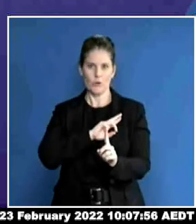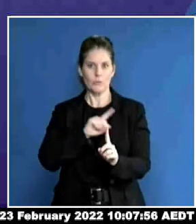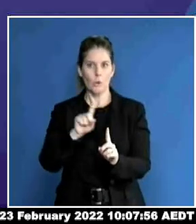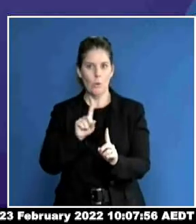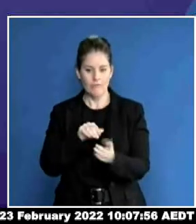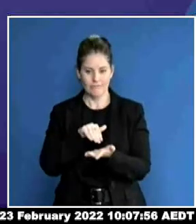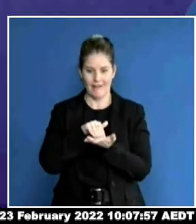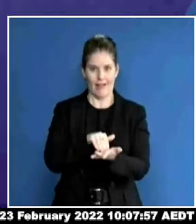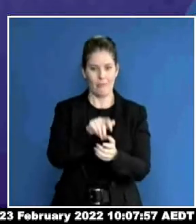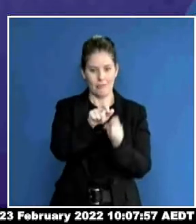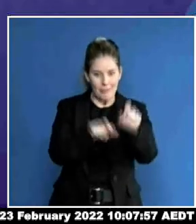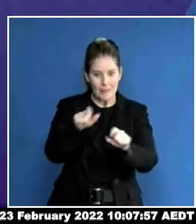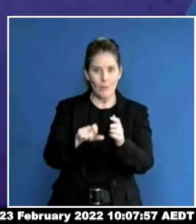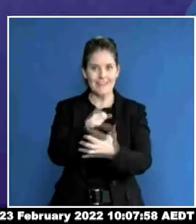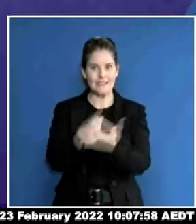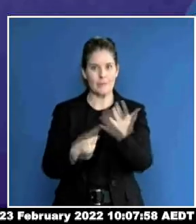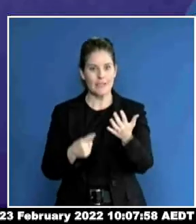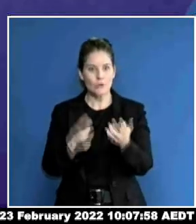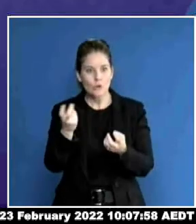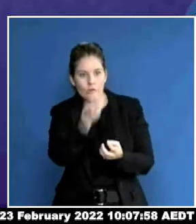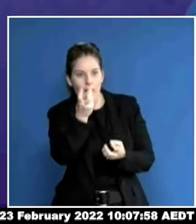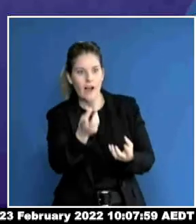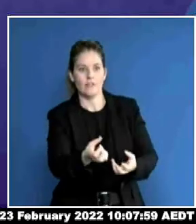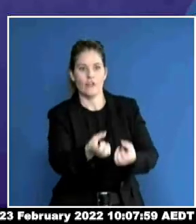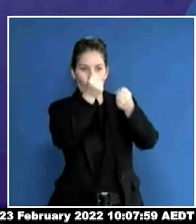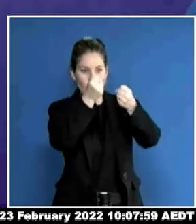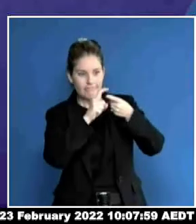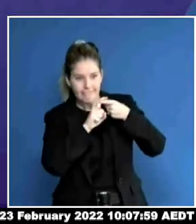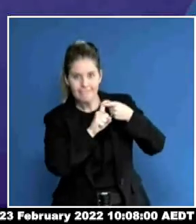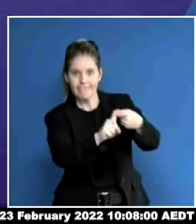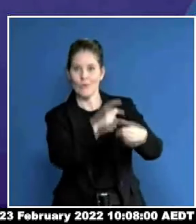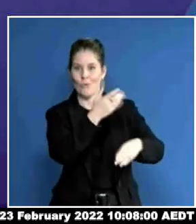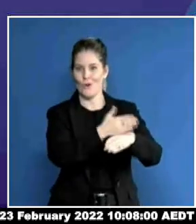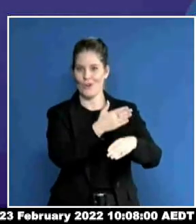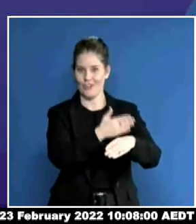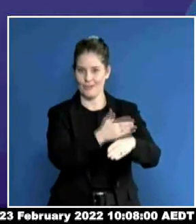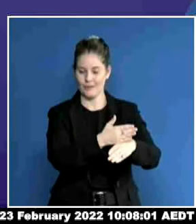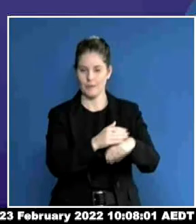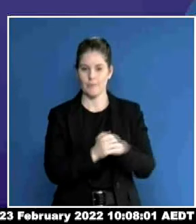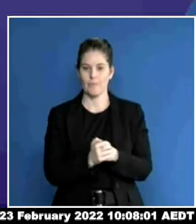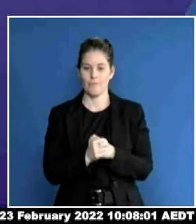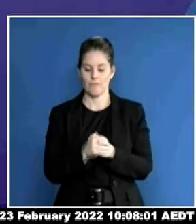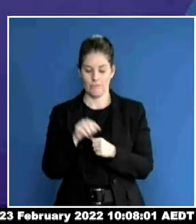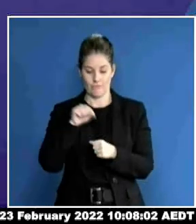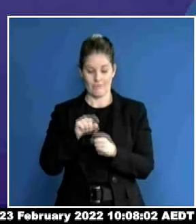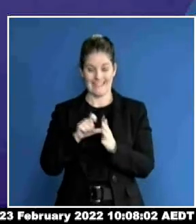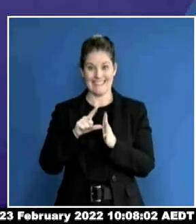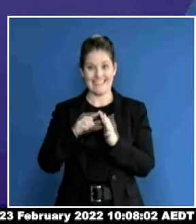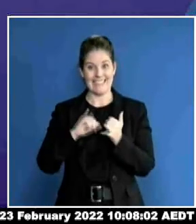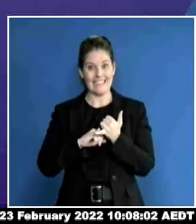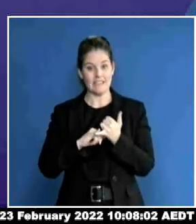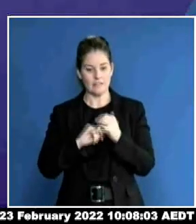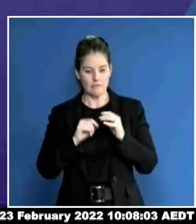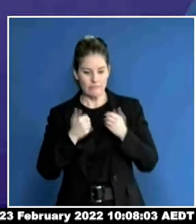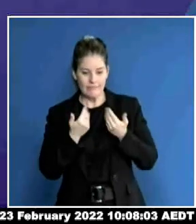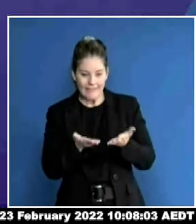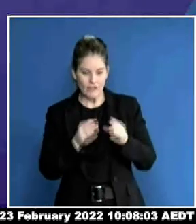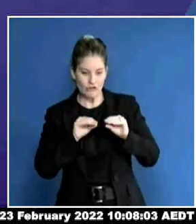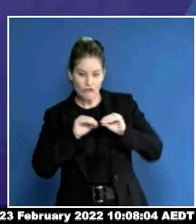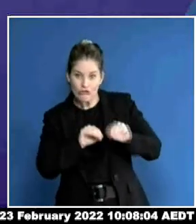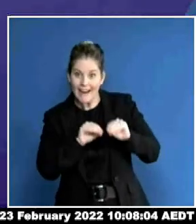employment. DES providers train job seekers in skills required in employment and required